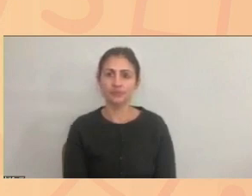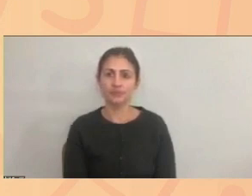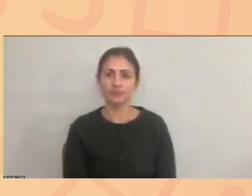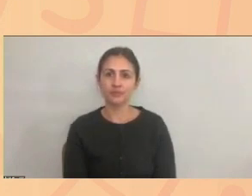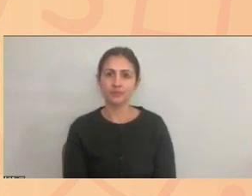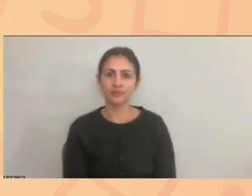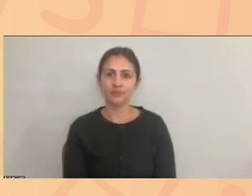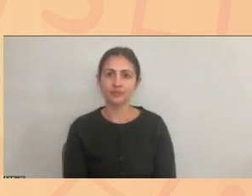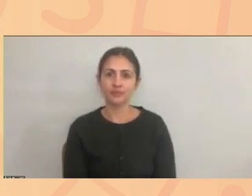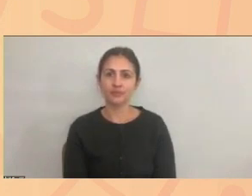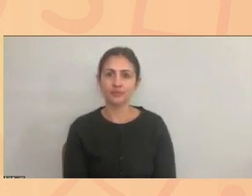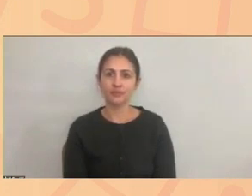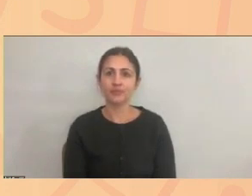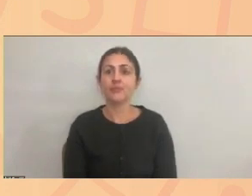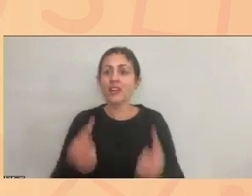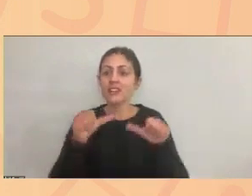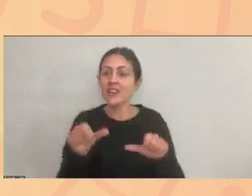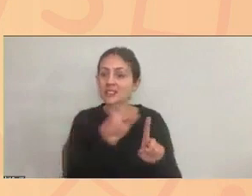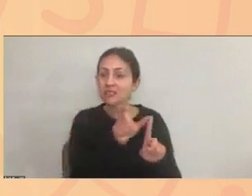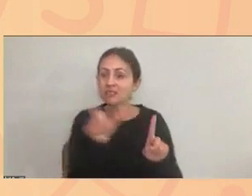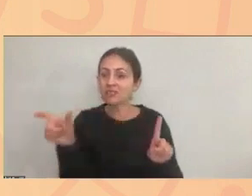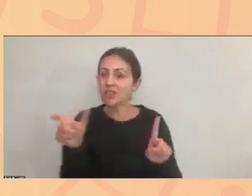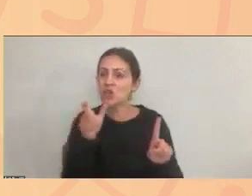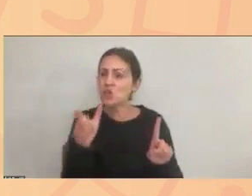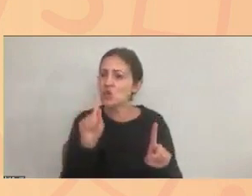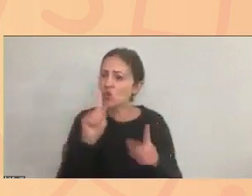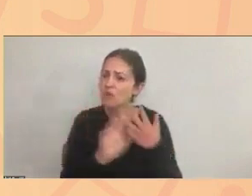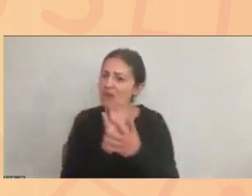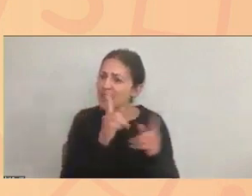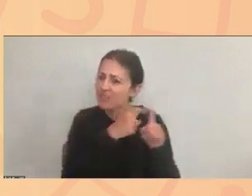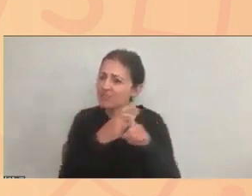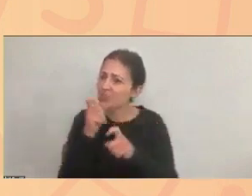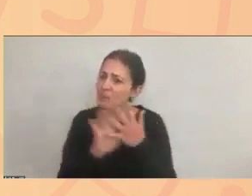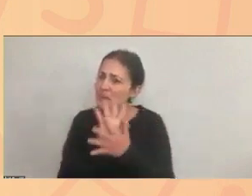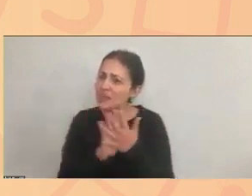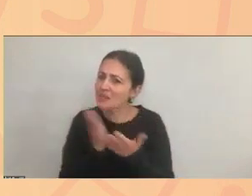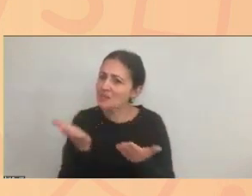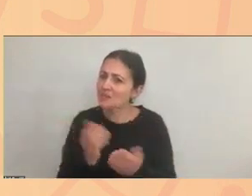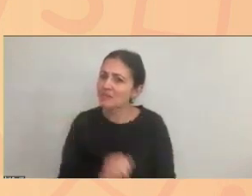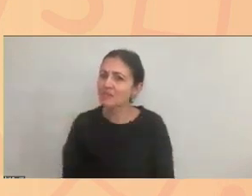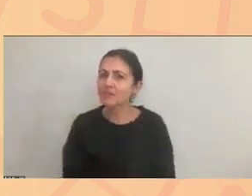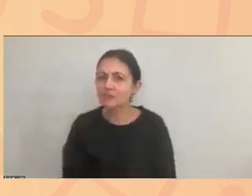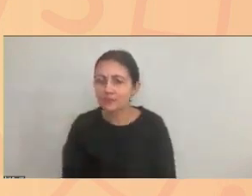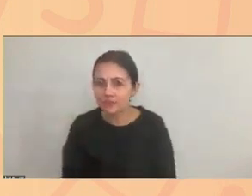And what do these words mean June? Gabby (UNKNOWN) (UNKNOWN)